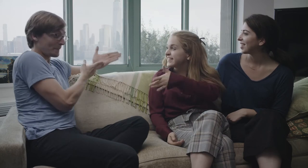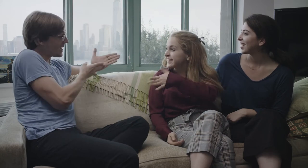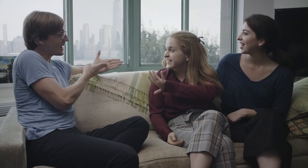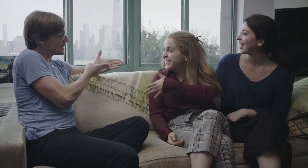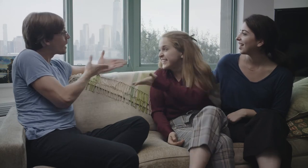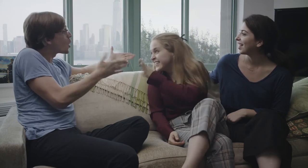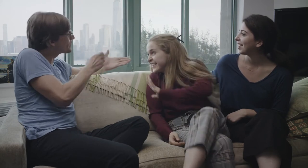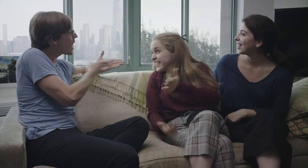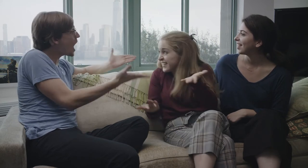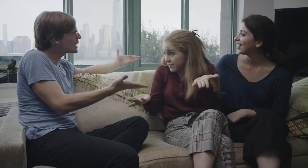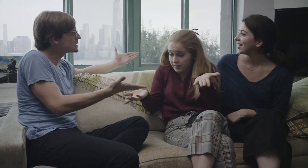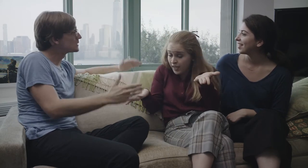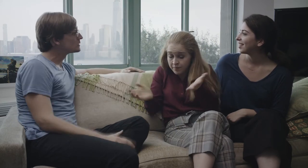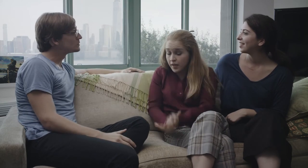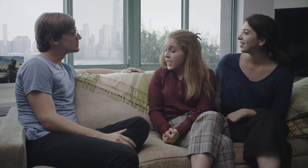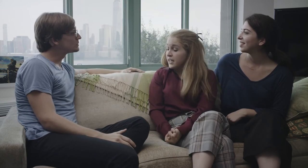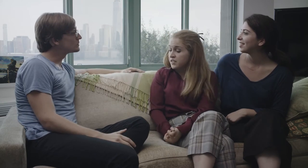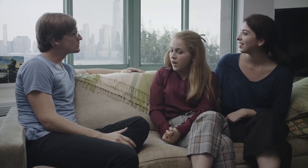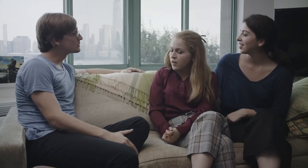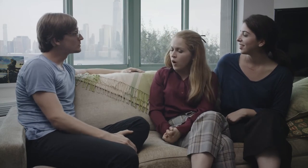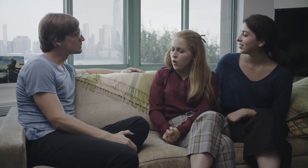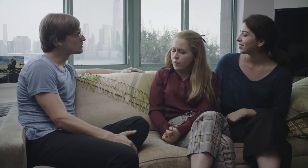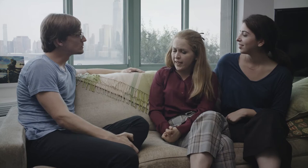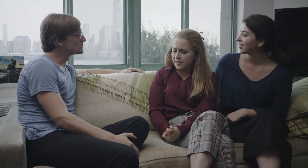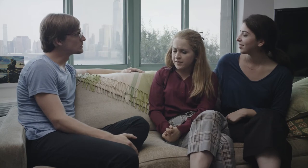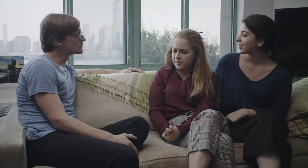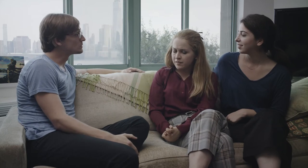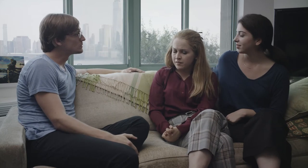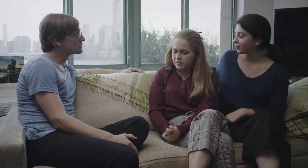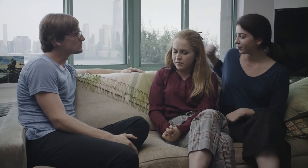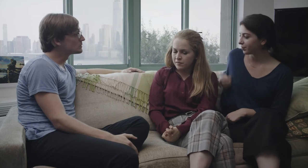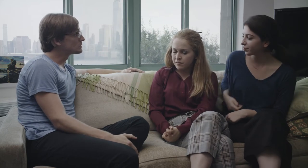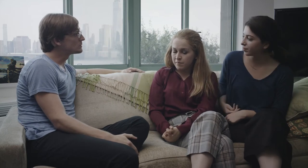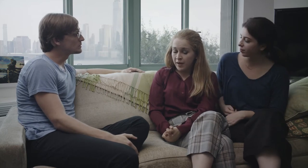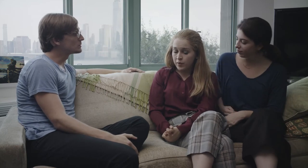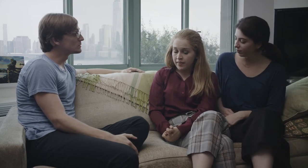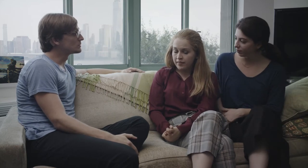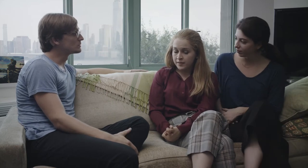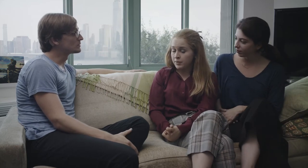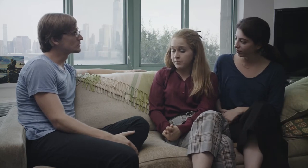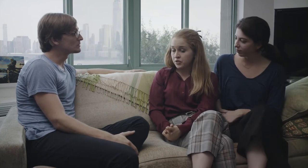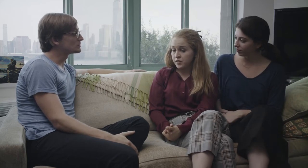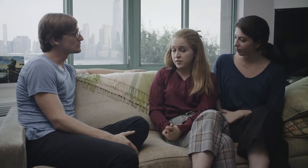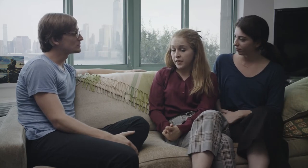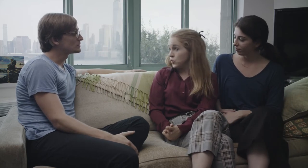Eh. Be honest here! No, that's the-- : It's not always met with, sometimes it's just ignored